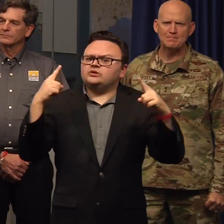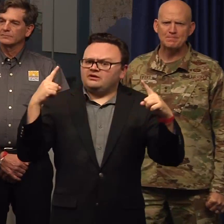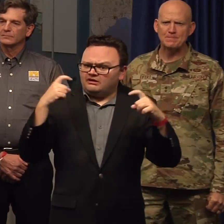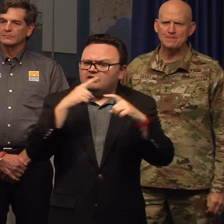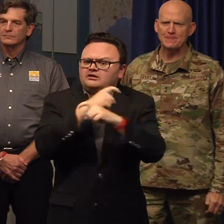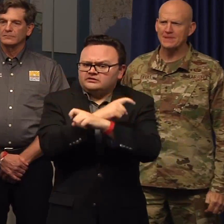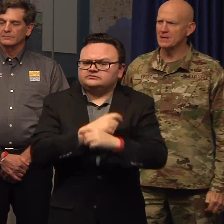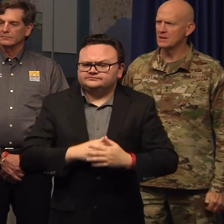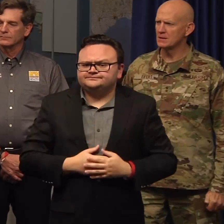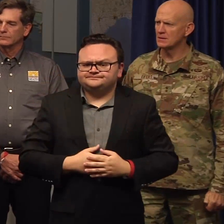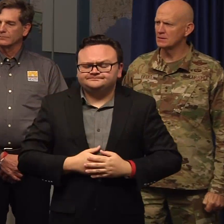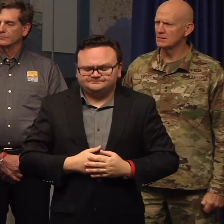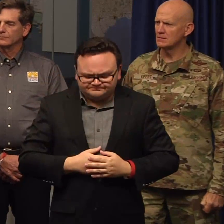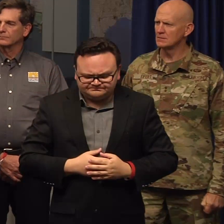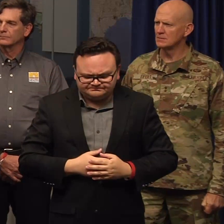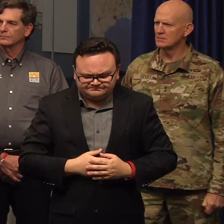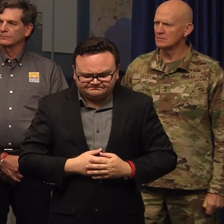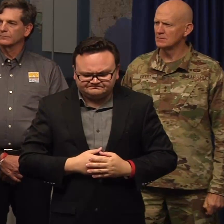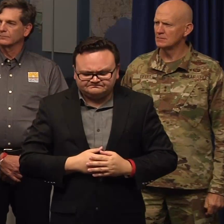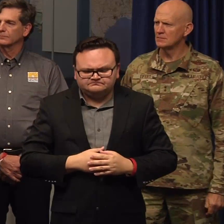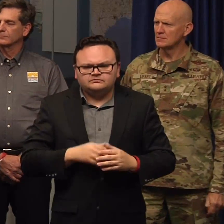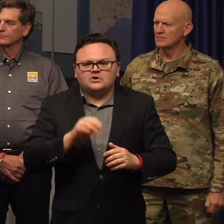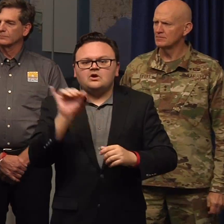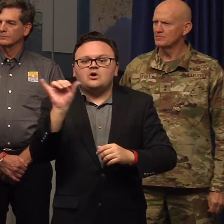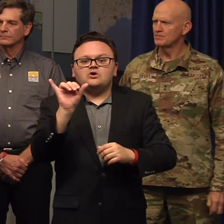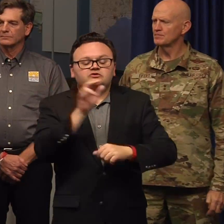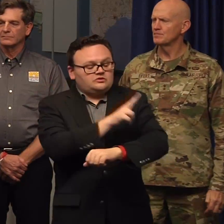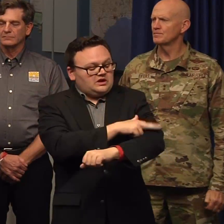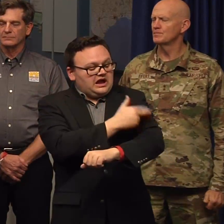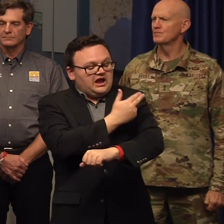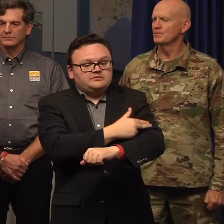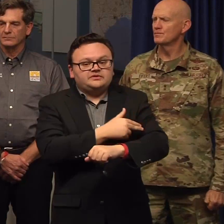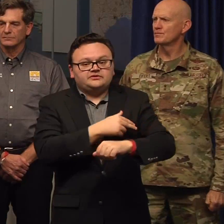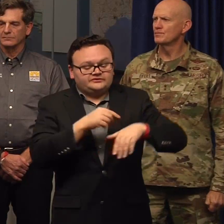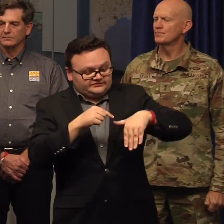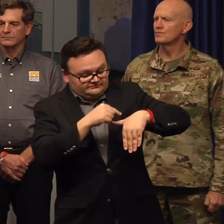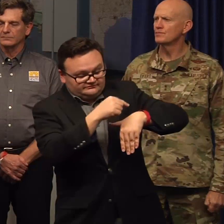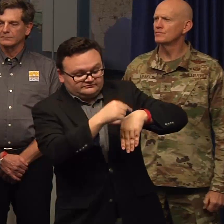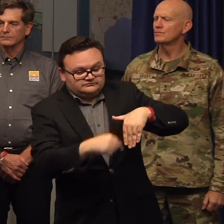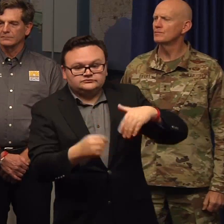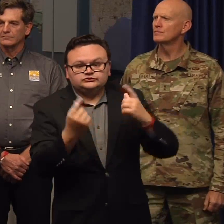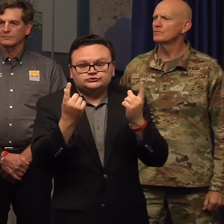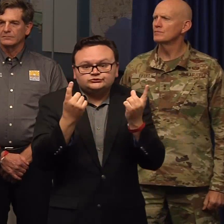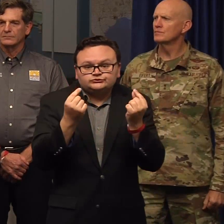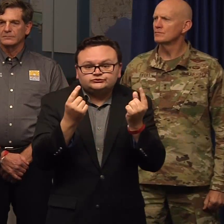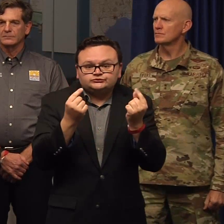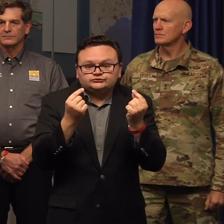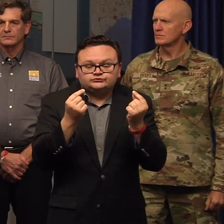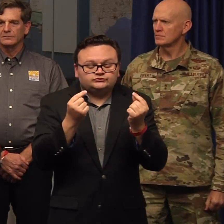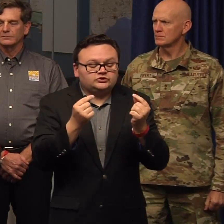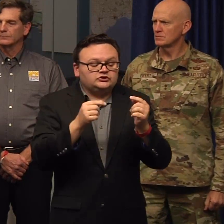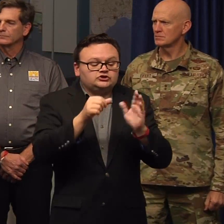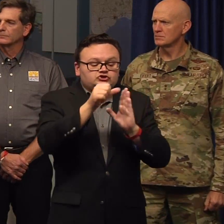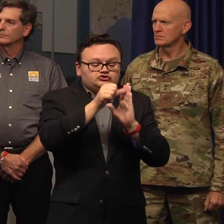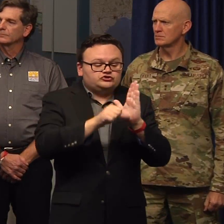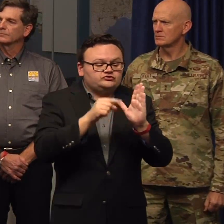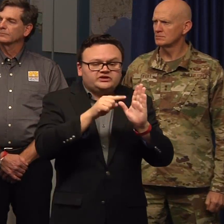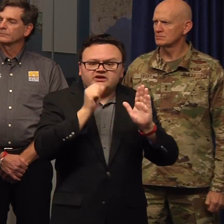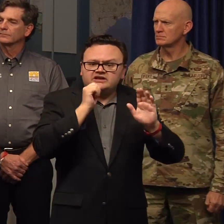TESTED SO THAT'S WHAT WE'VE BEEN WORKING ON NONSTOP AND I'VELEARNED A LOT ABOUT HOW THIS WORKS BUT HOPEFULLY WE ARE